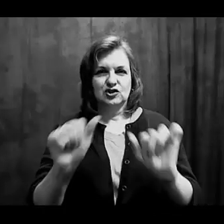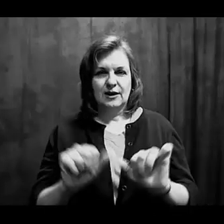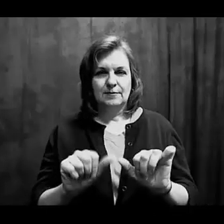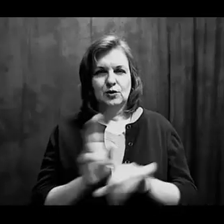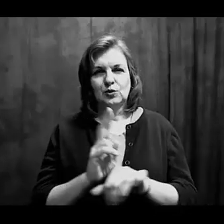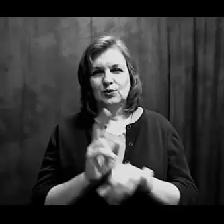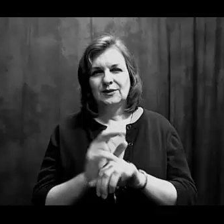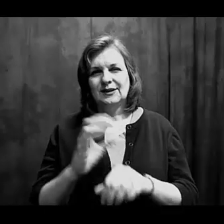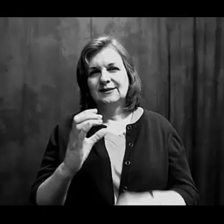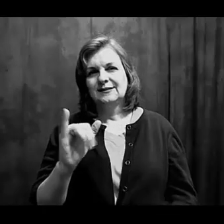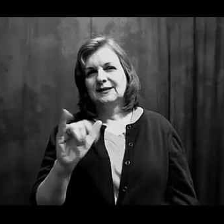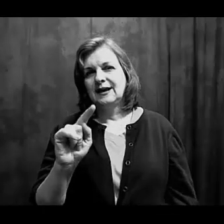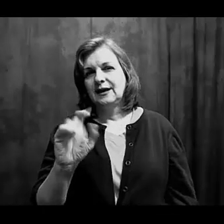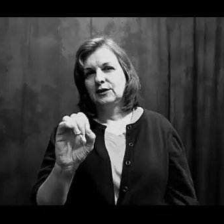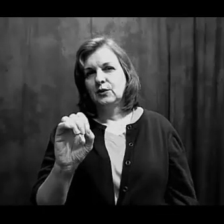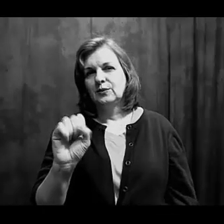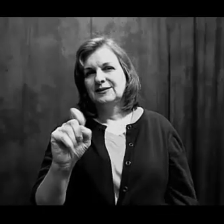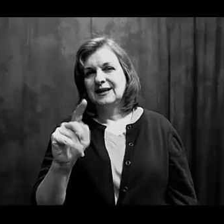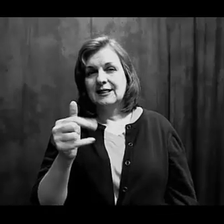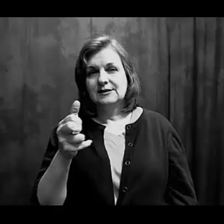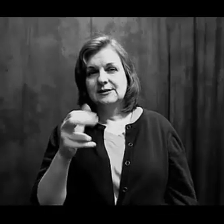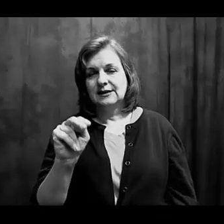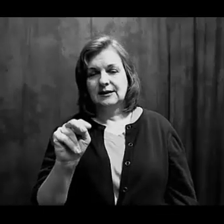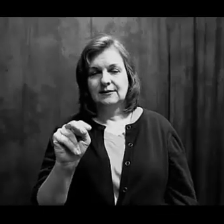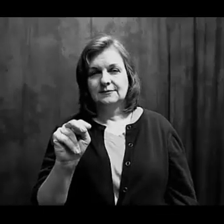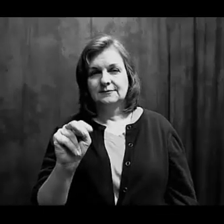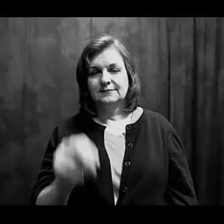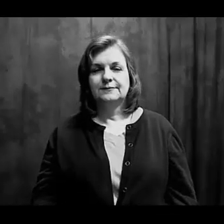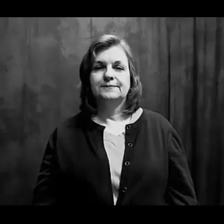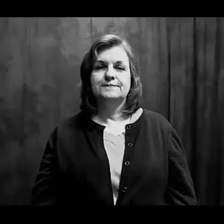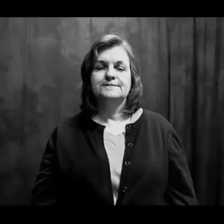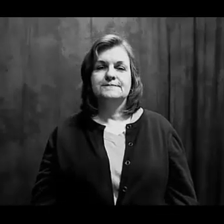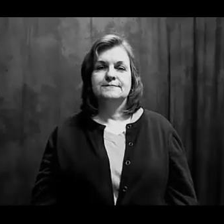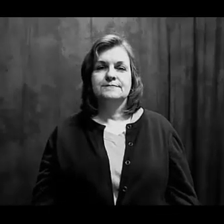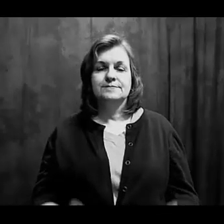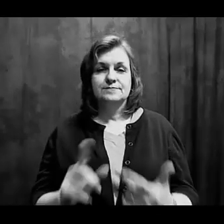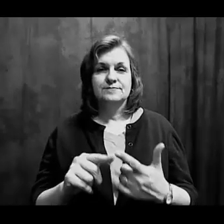cytoskeleton connections